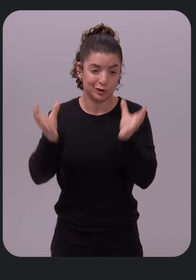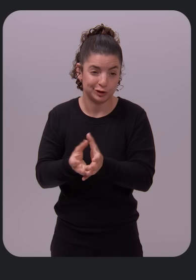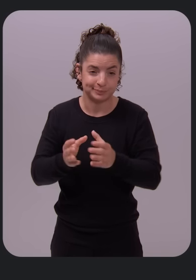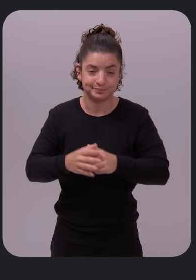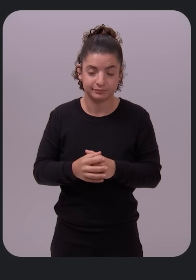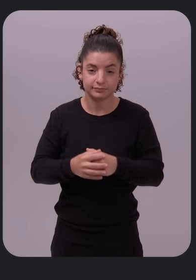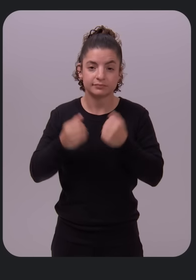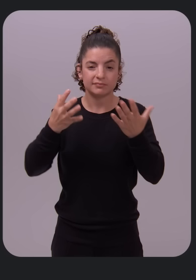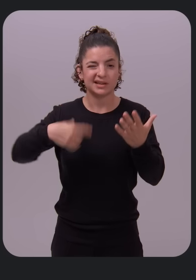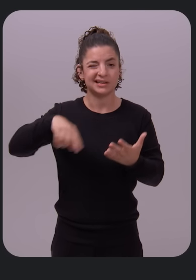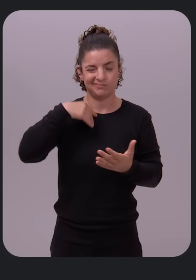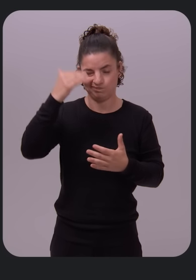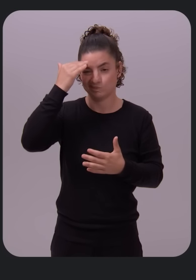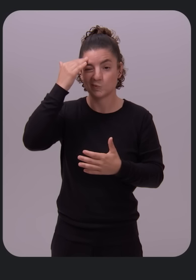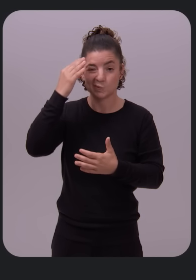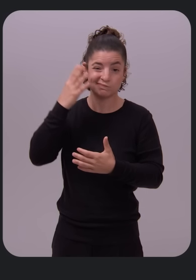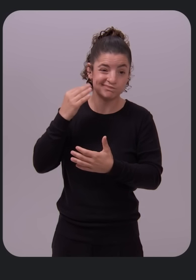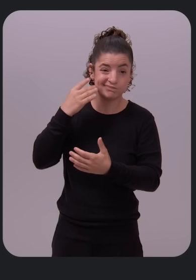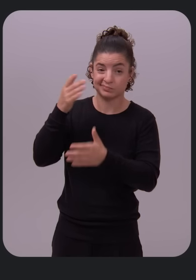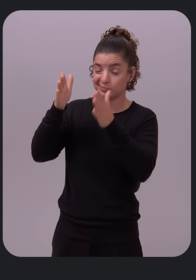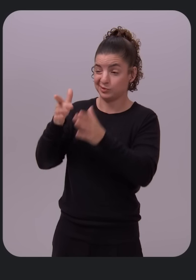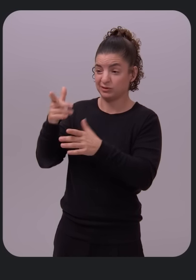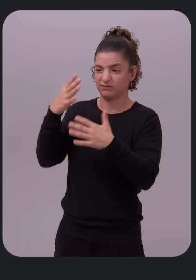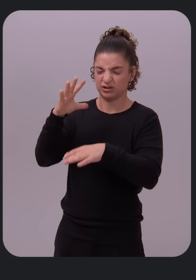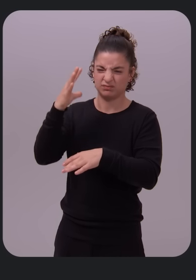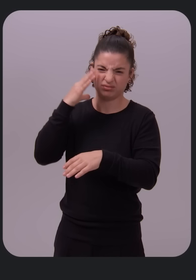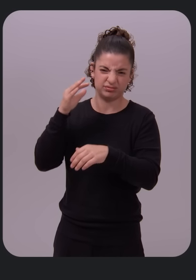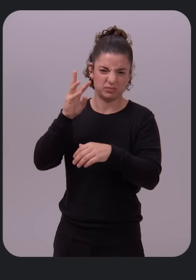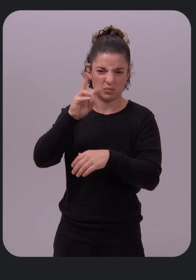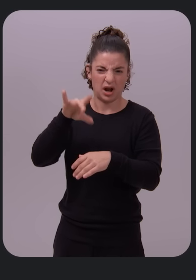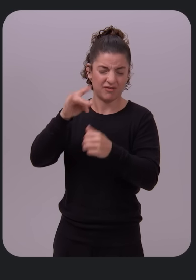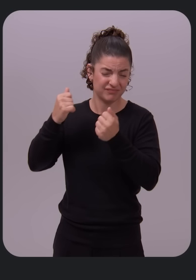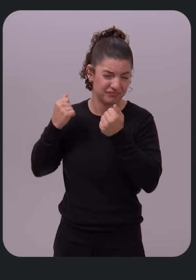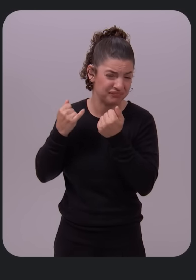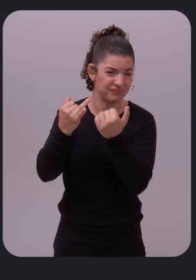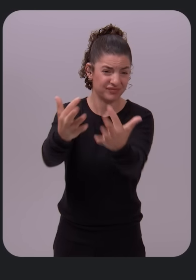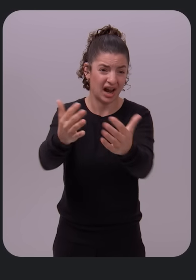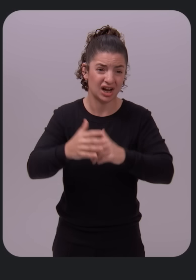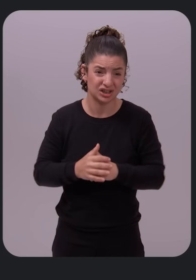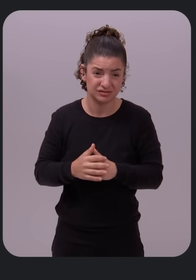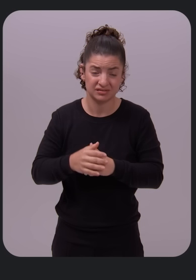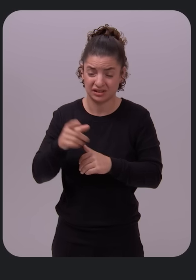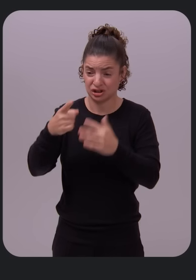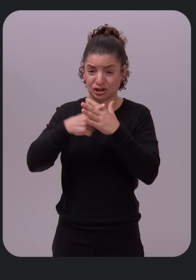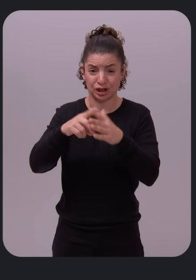So many of us know someone who has been affected by wildfires. They can start suddenly and grow out